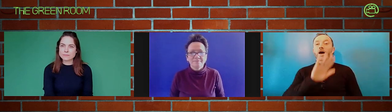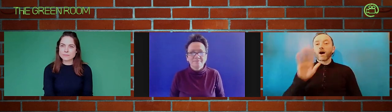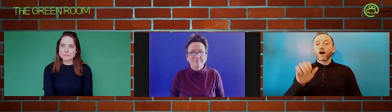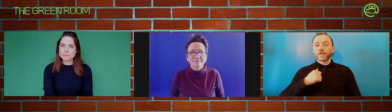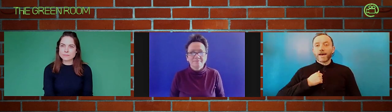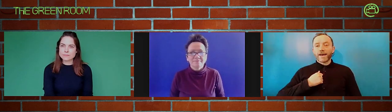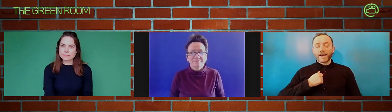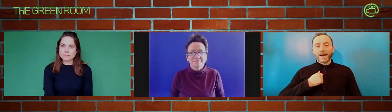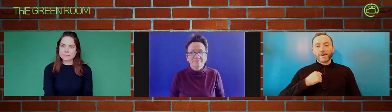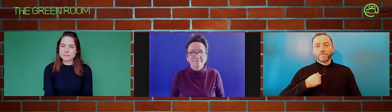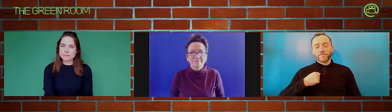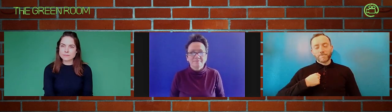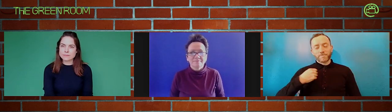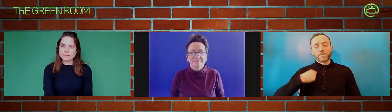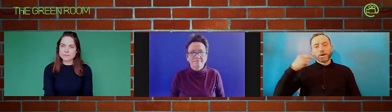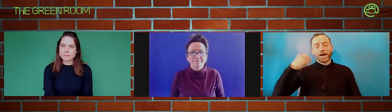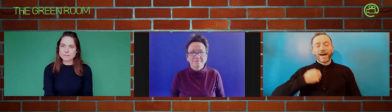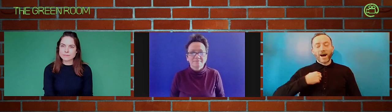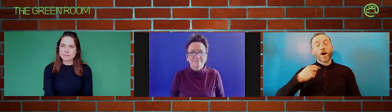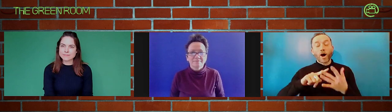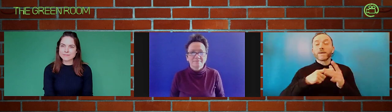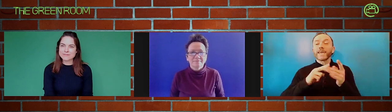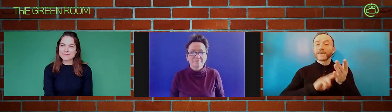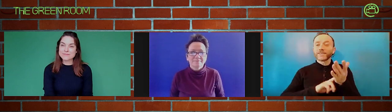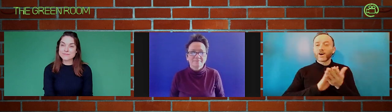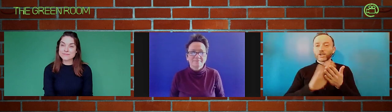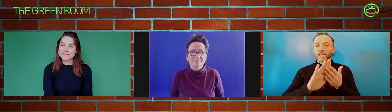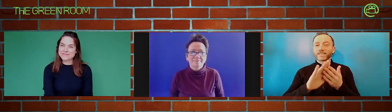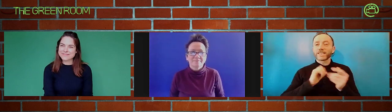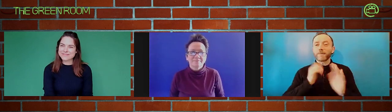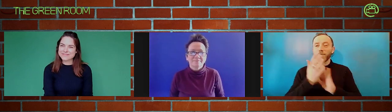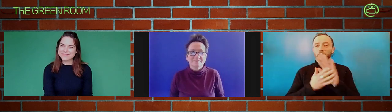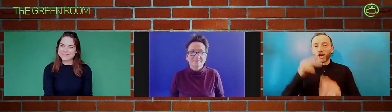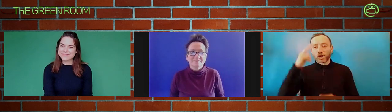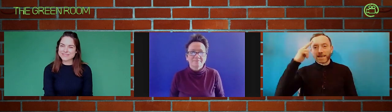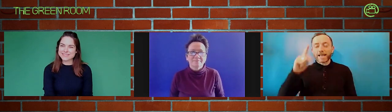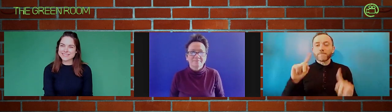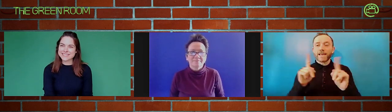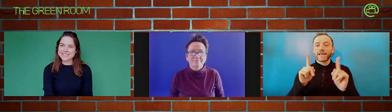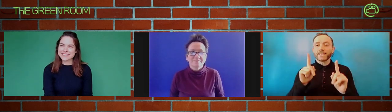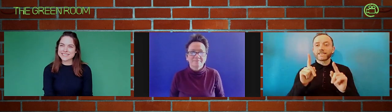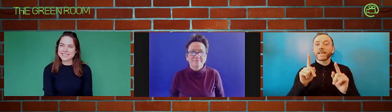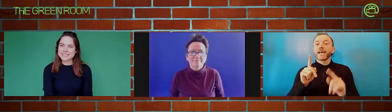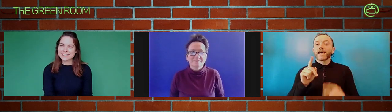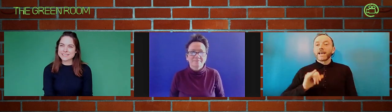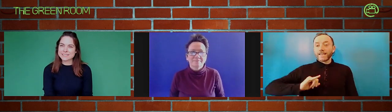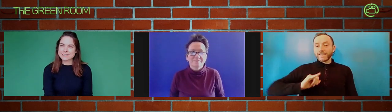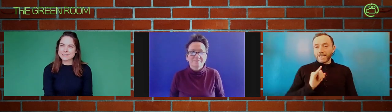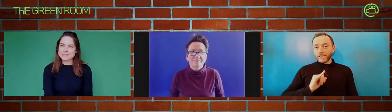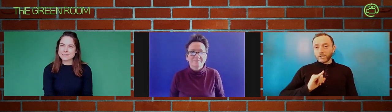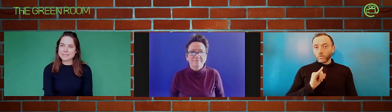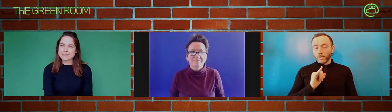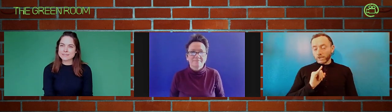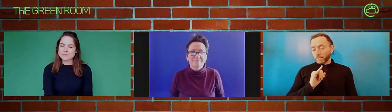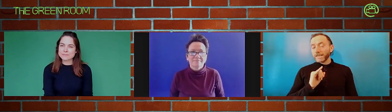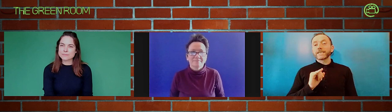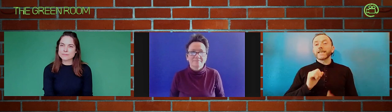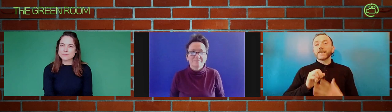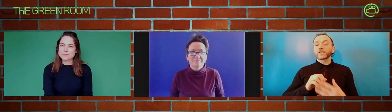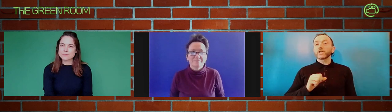Hi there. I'm iain Hodgetts and my sign name is, is this which basically is the sign